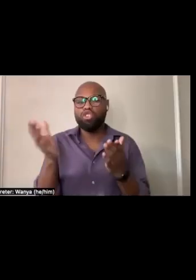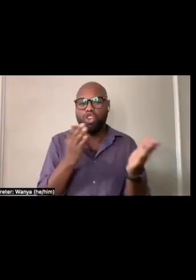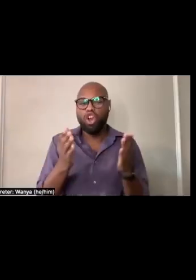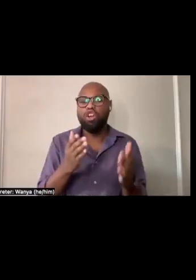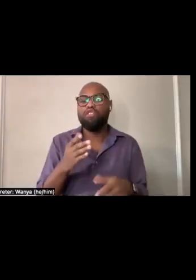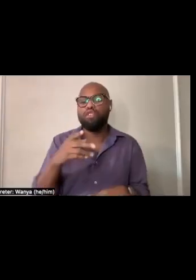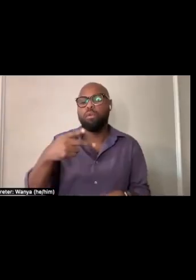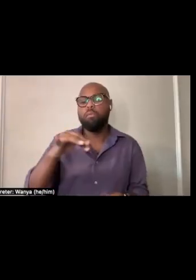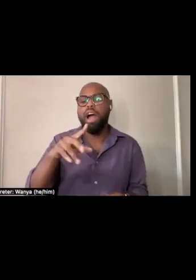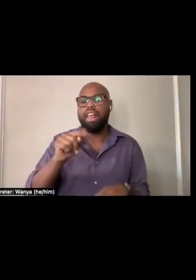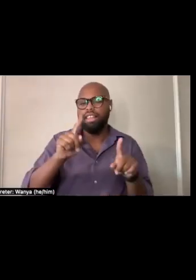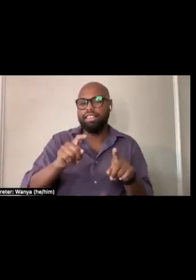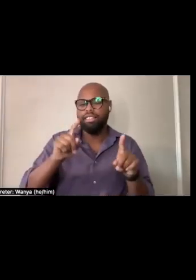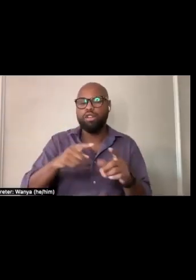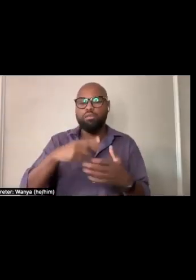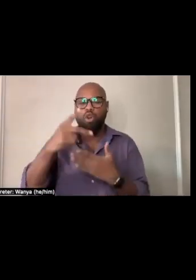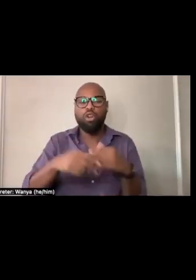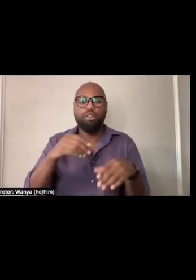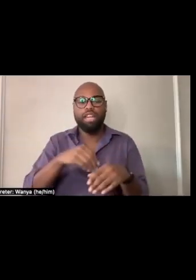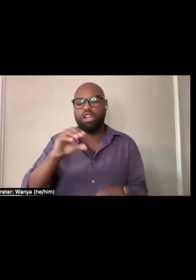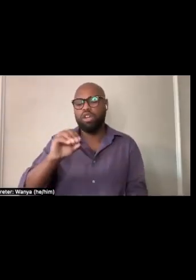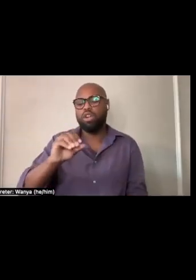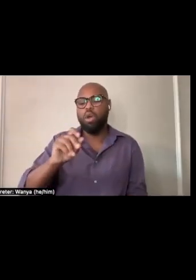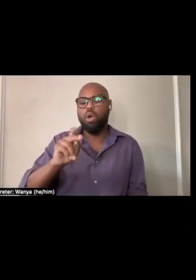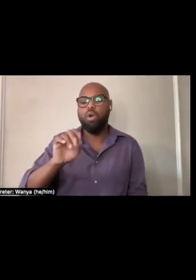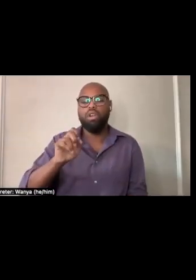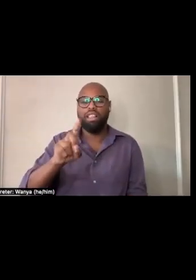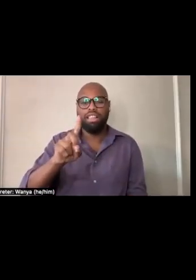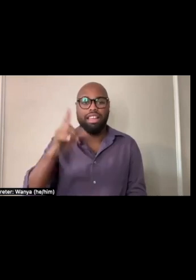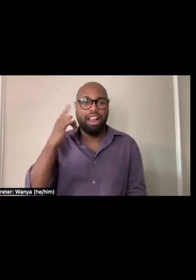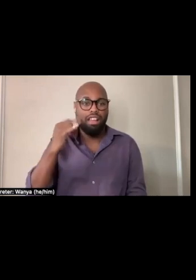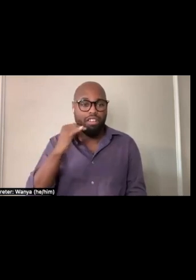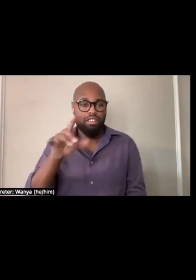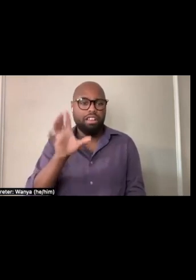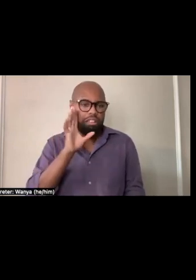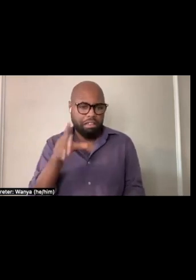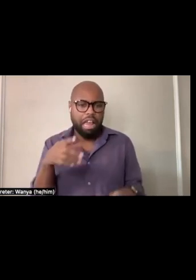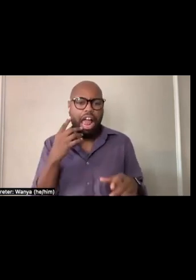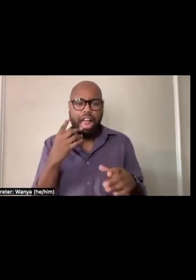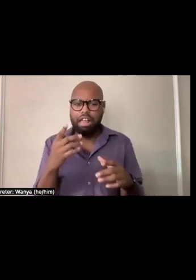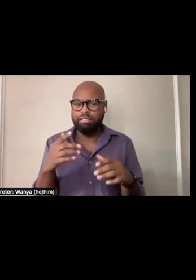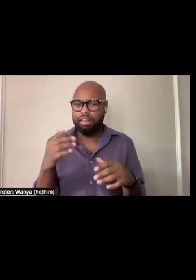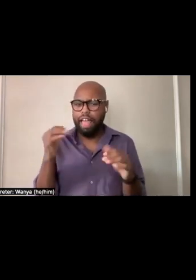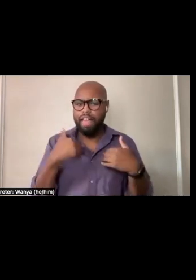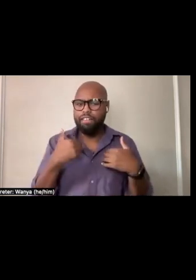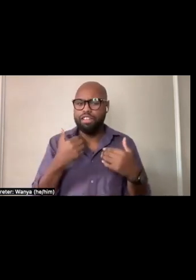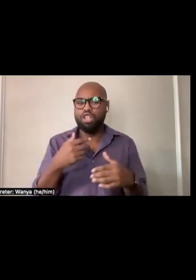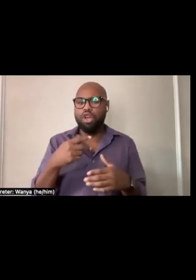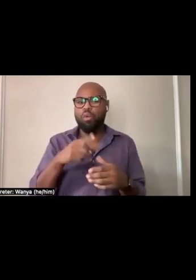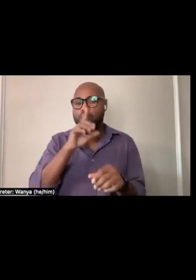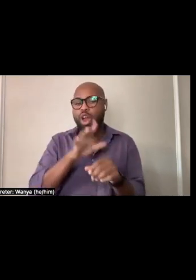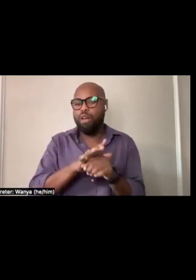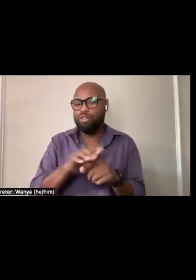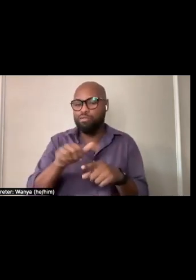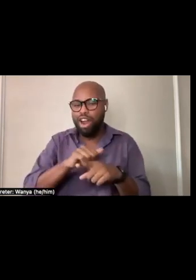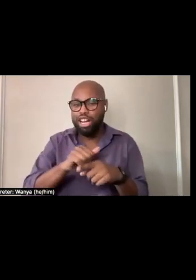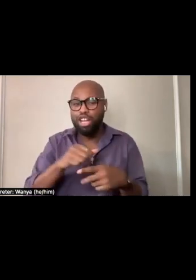California that I investigated as a possible promising practice. This two-part pilot is called Oakdays